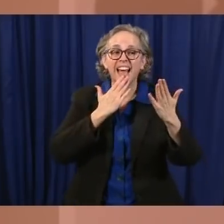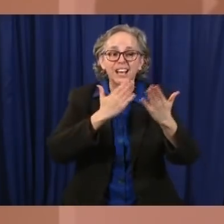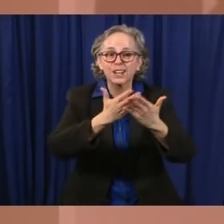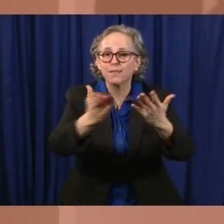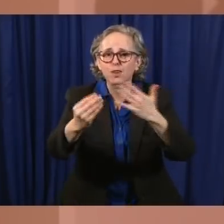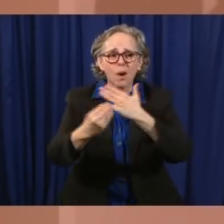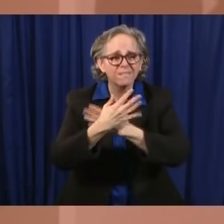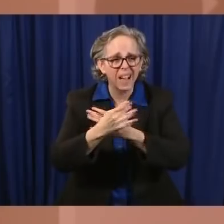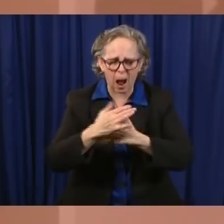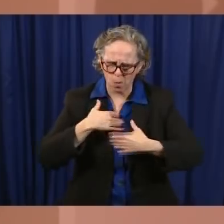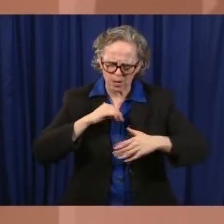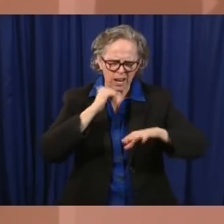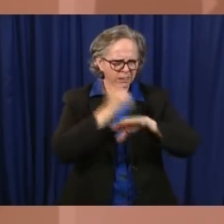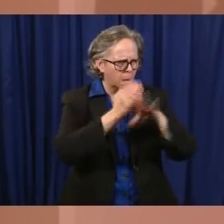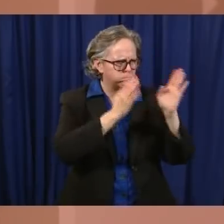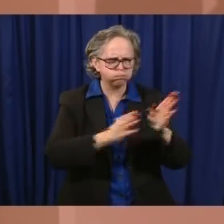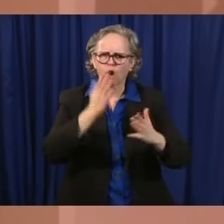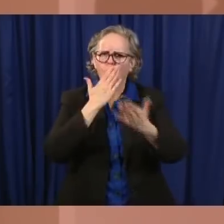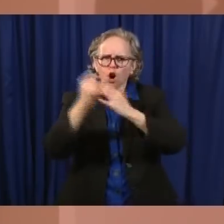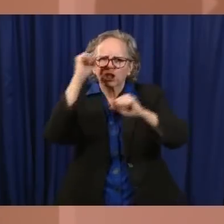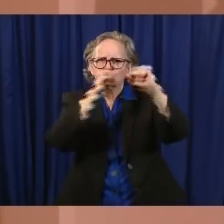TO BE SAFE, YOUR CUSTOMERS, WE